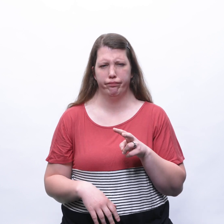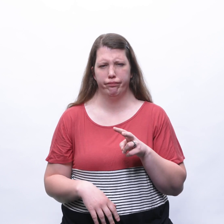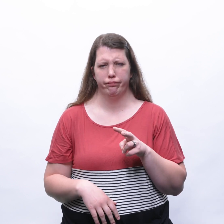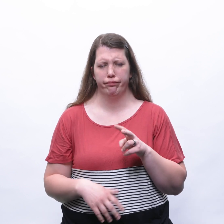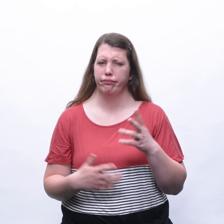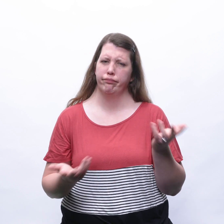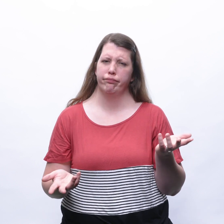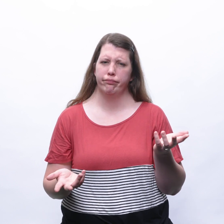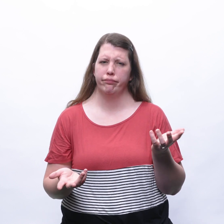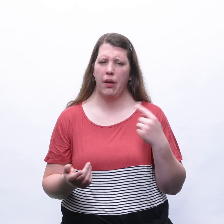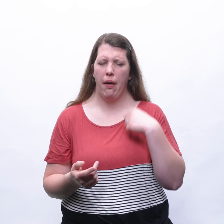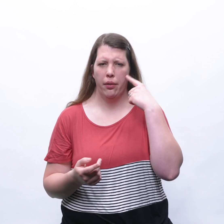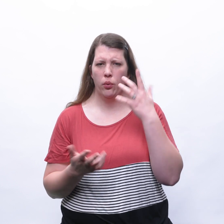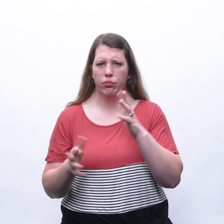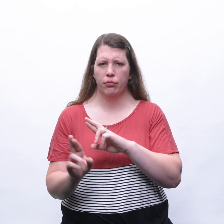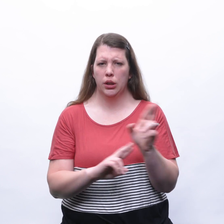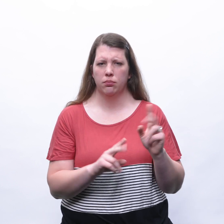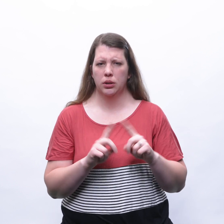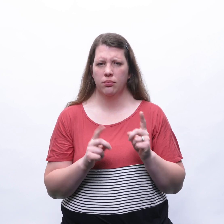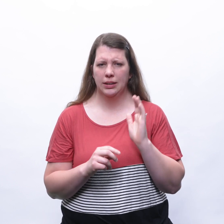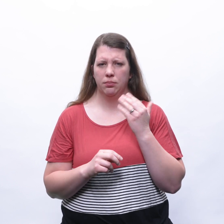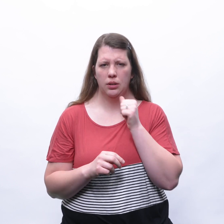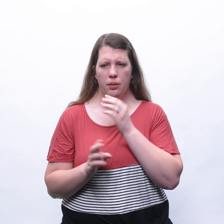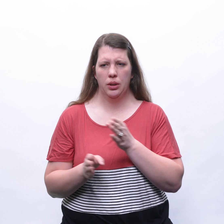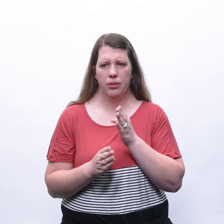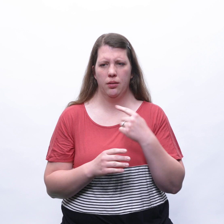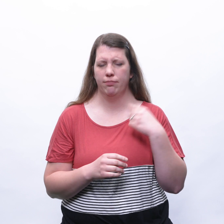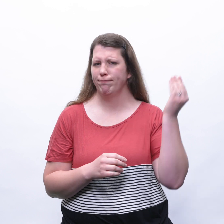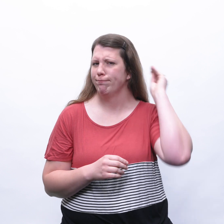"No we don't." And I thought to myself,